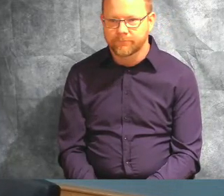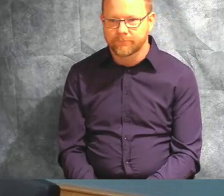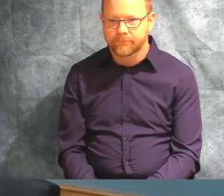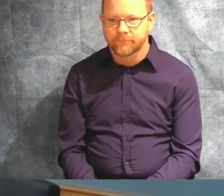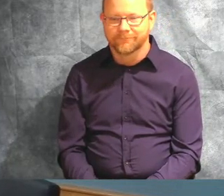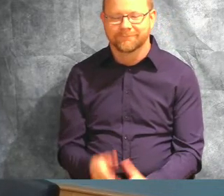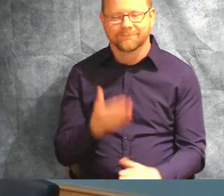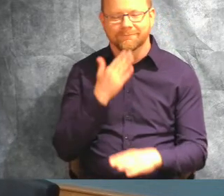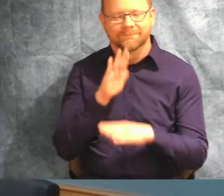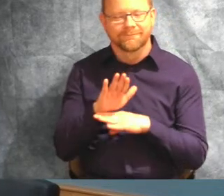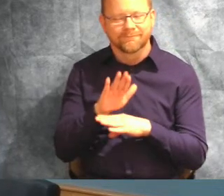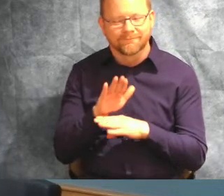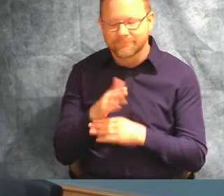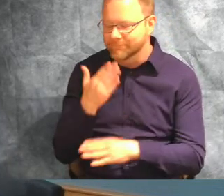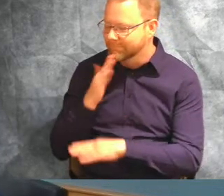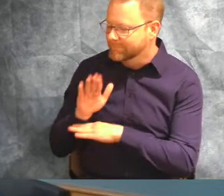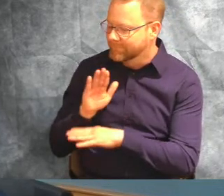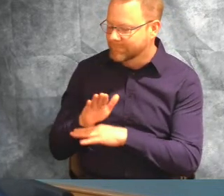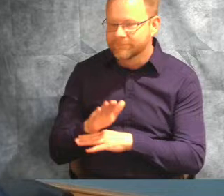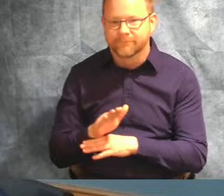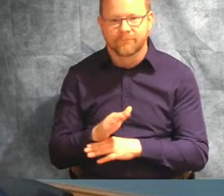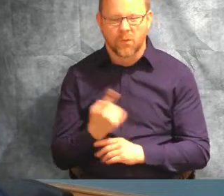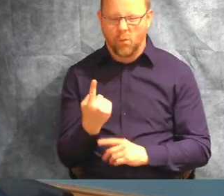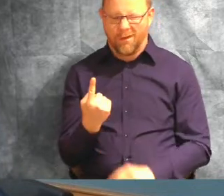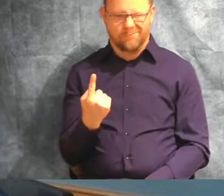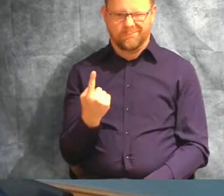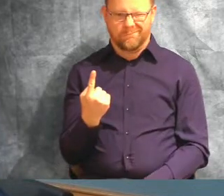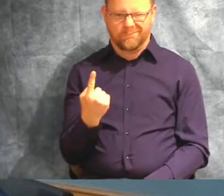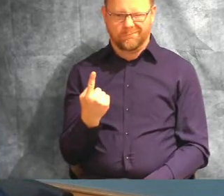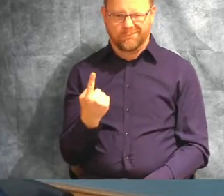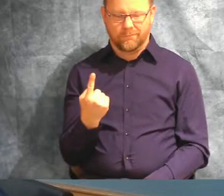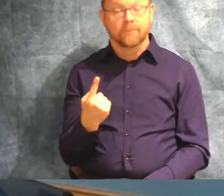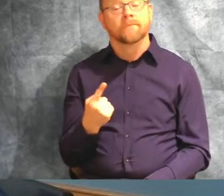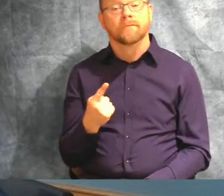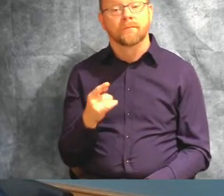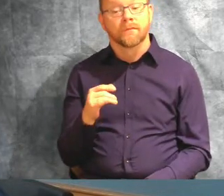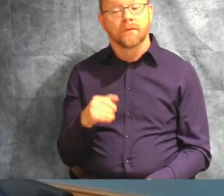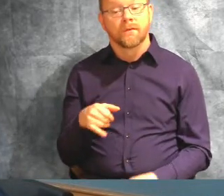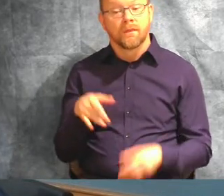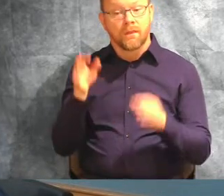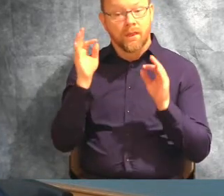Good afternoon. Afternoon. Also, one item on the agenda today, this is a resolution to approve the